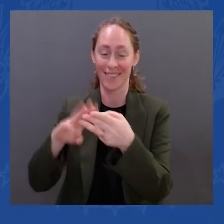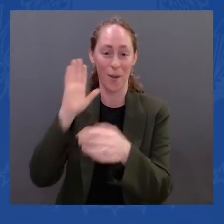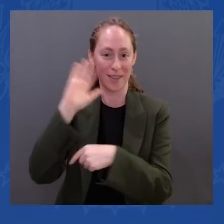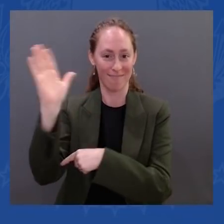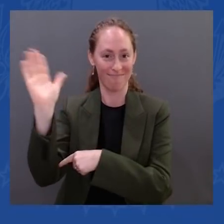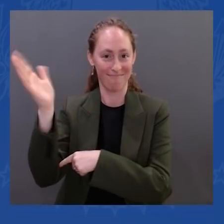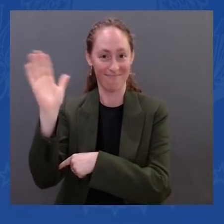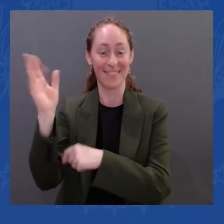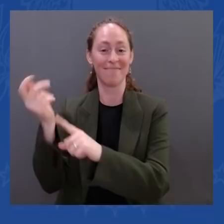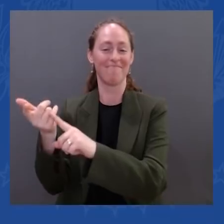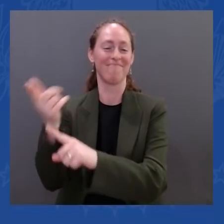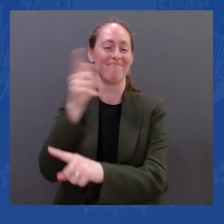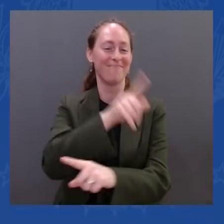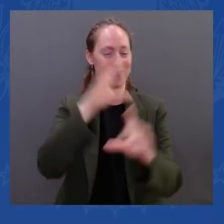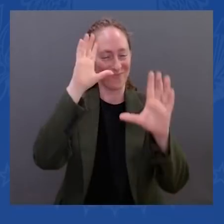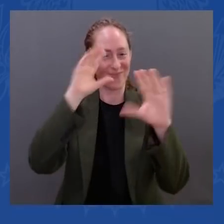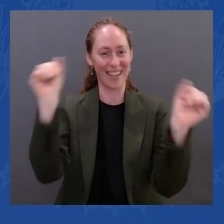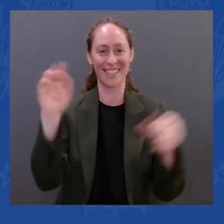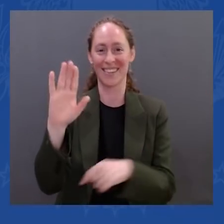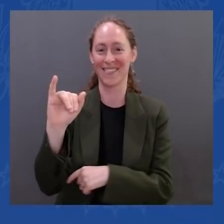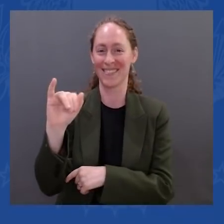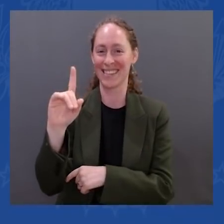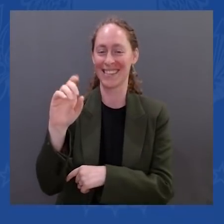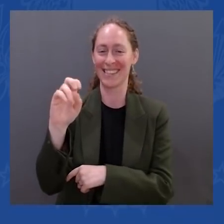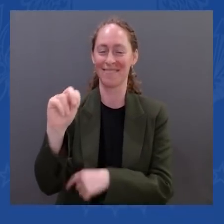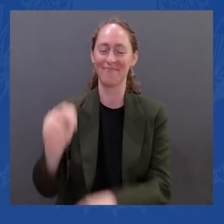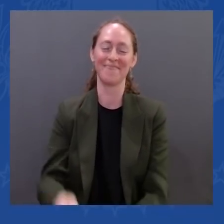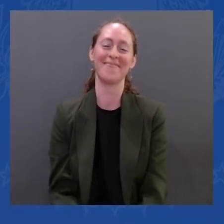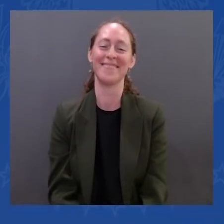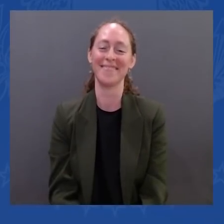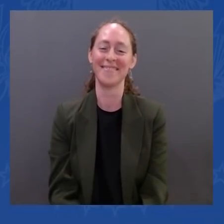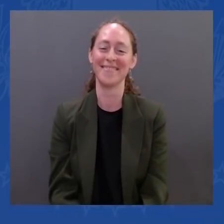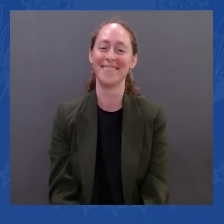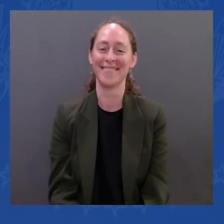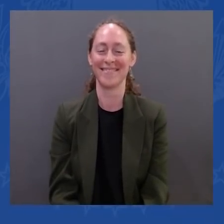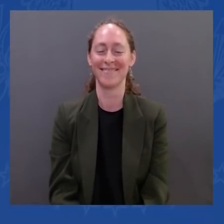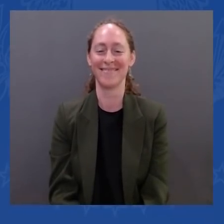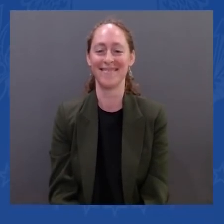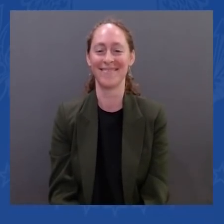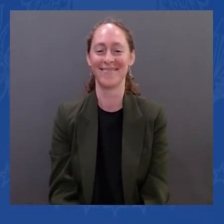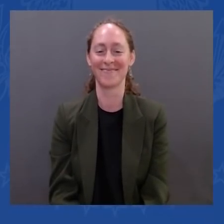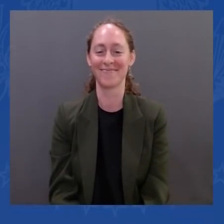The floor is yours, Prime Minister. Prime Minister Kishida: (As interpreted.) Well, thank you.